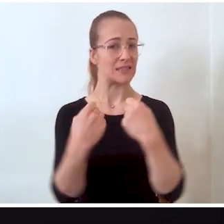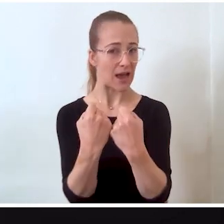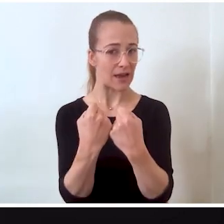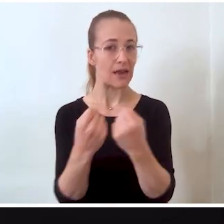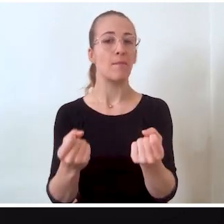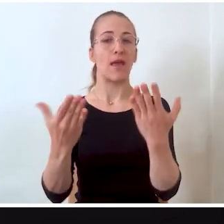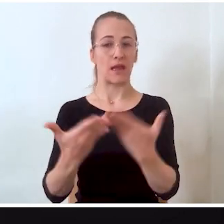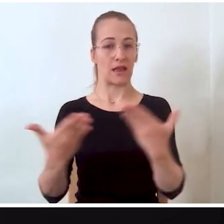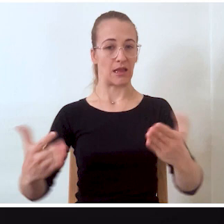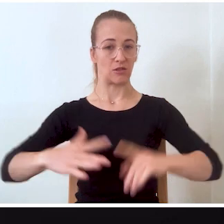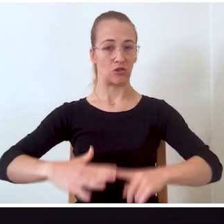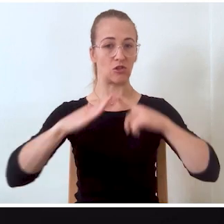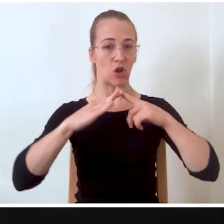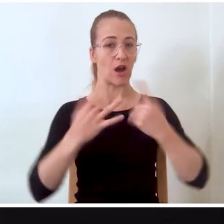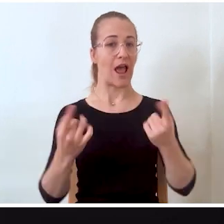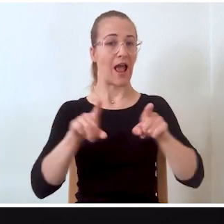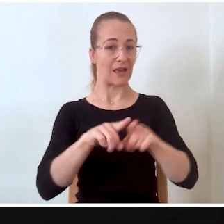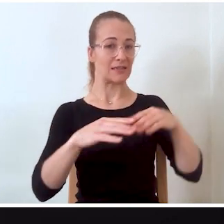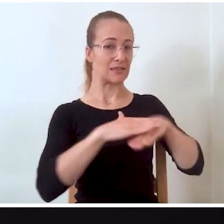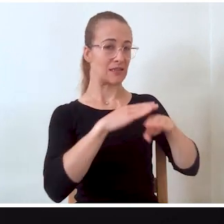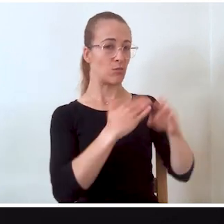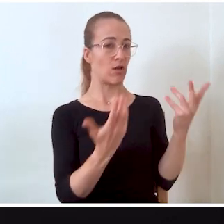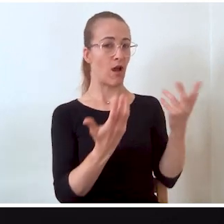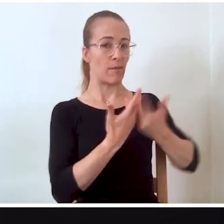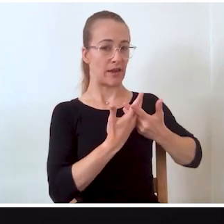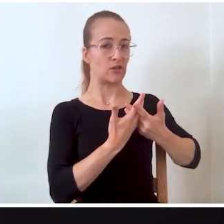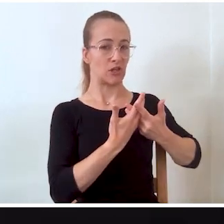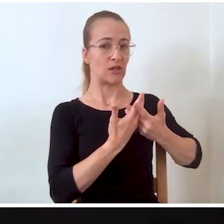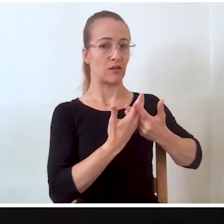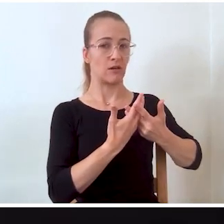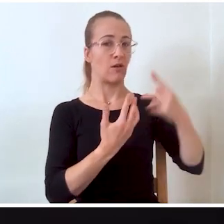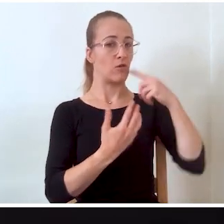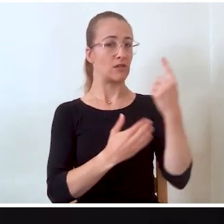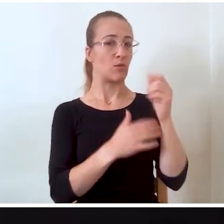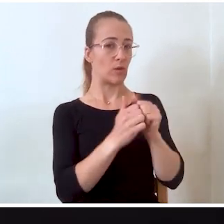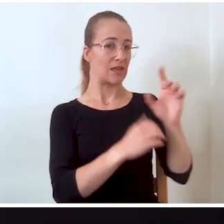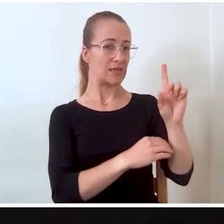many things started out as an accessible accommodation for someone with a disability.